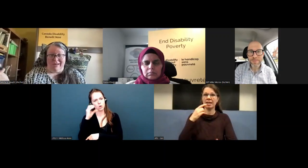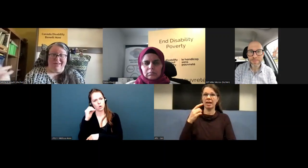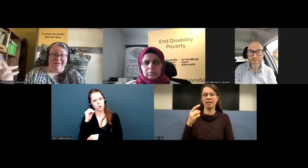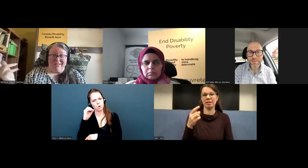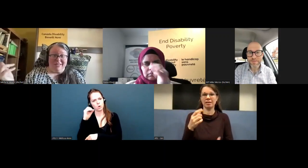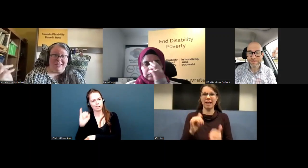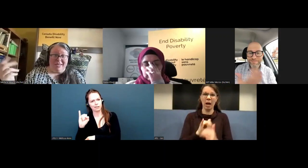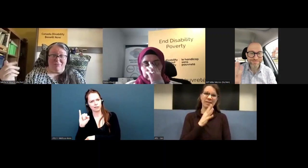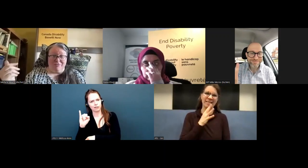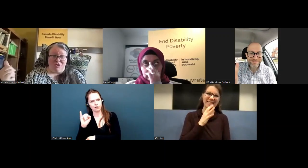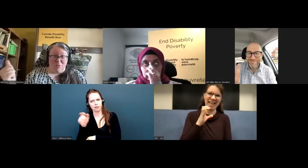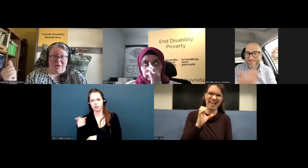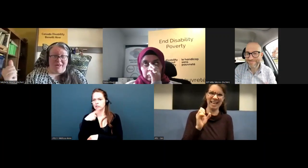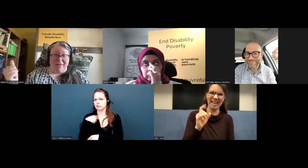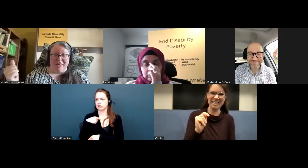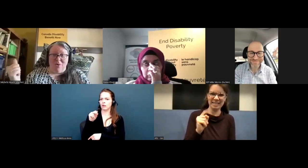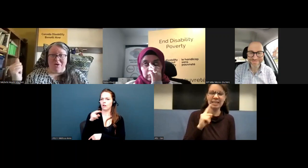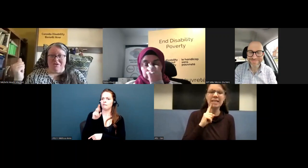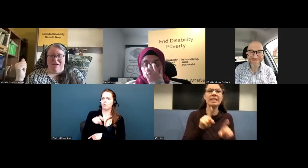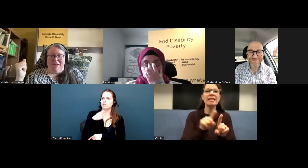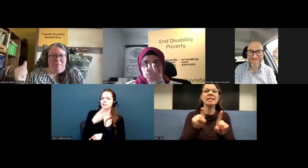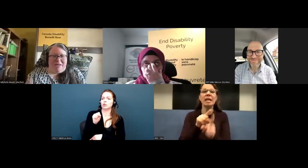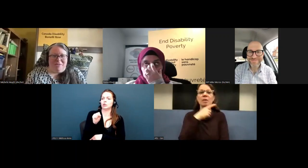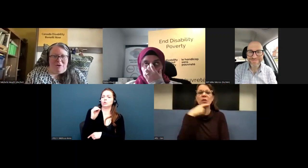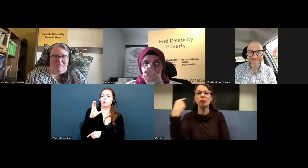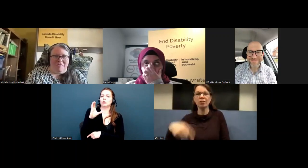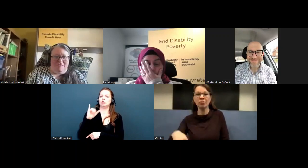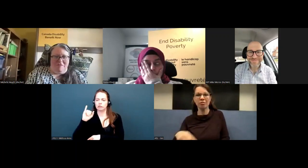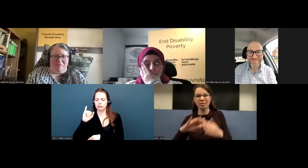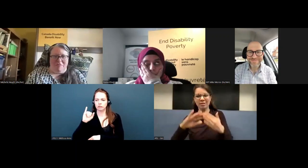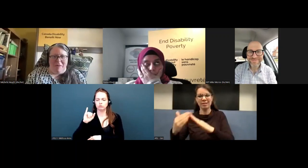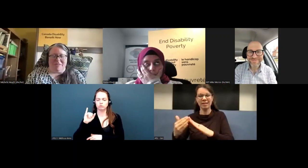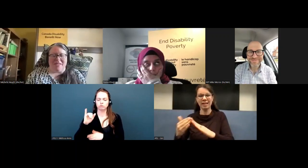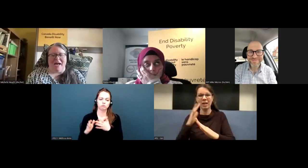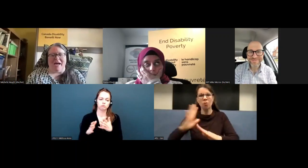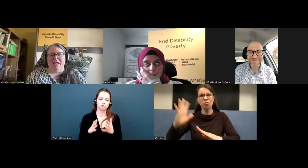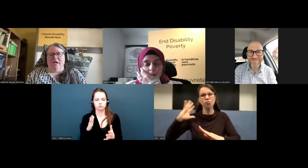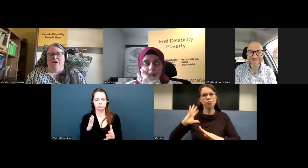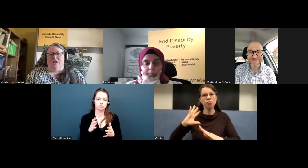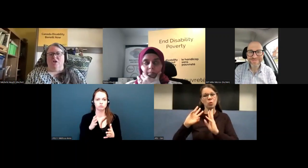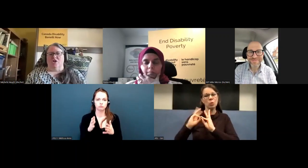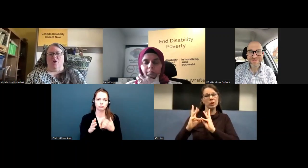LIKE THE CITY IN RUSSIA WHERE THE WINTER OLYMPICS WERE IF EVERYONE REMEMBERS THAT.